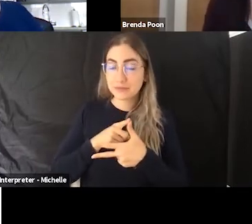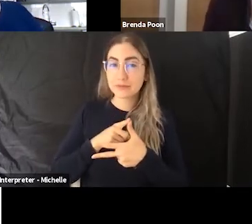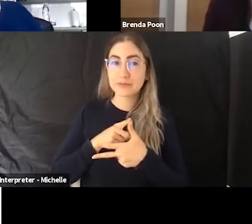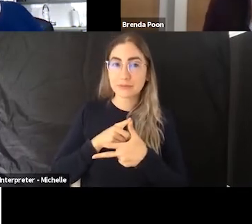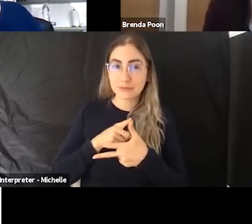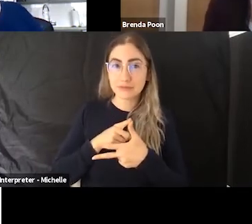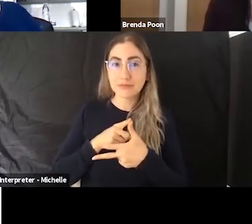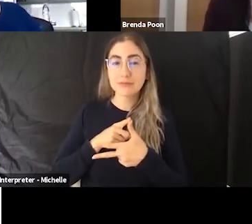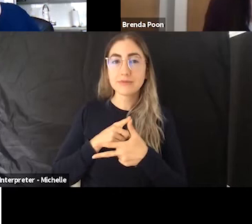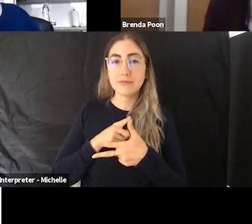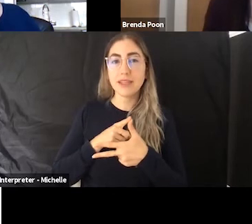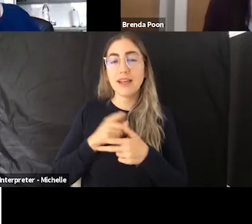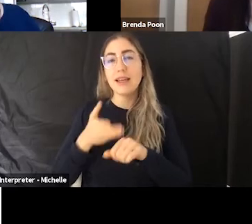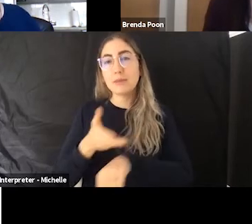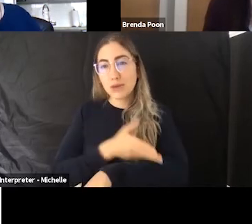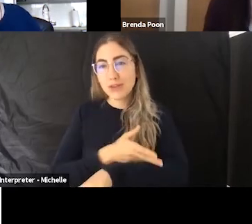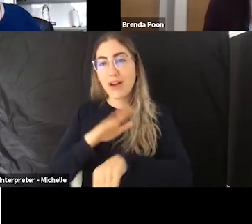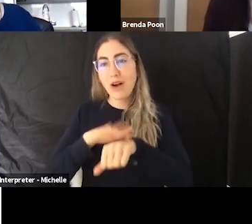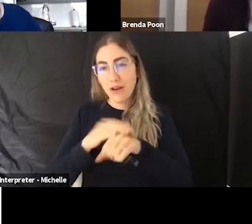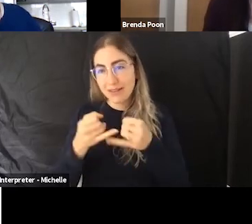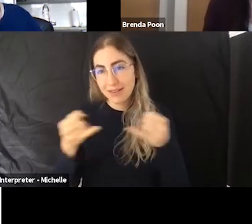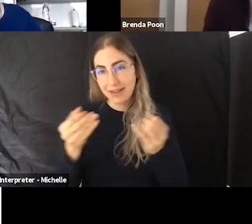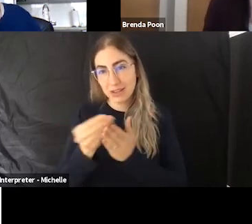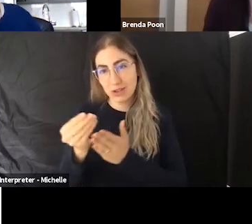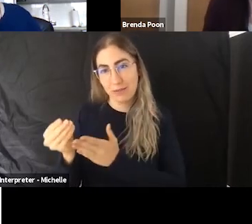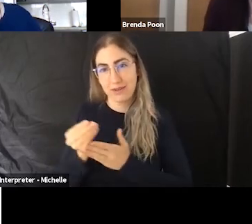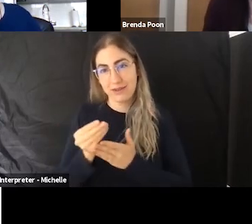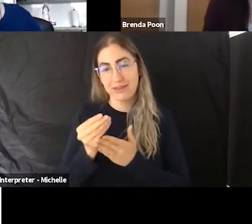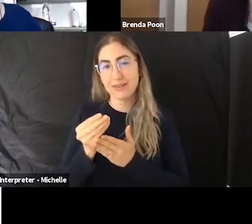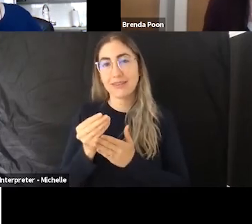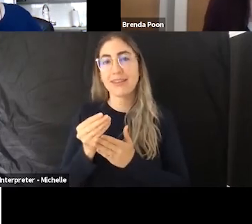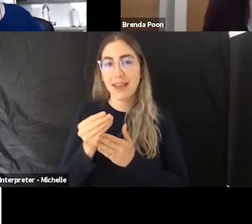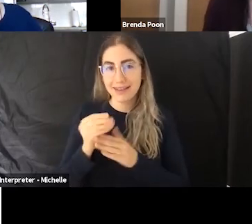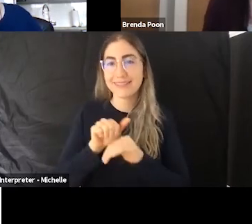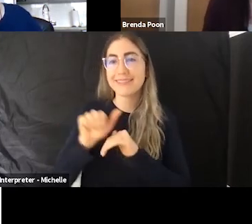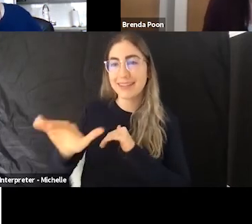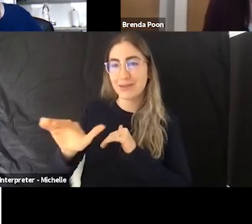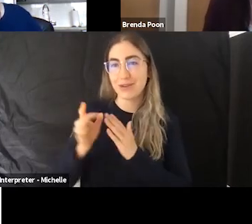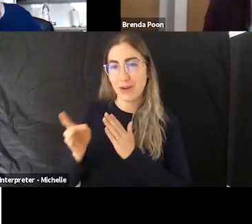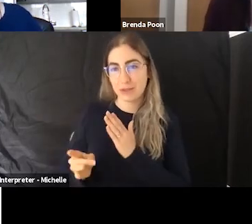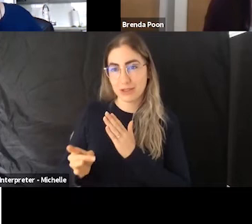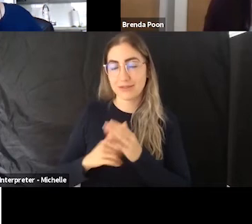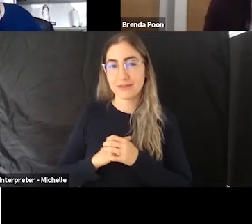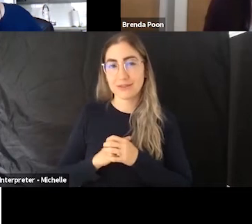AND IMPROVING ONLINE SHOPPING AND DELIVERY OPTIONS. THE IDEA THAT MORE BUSINESSES SHOULD